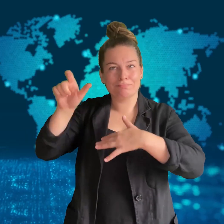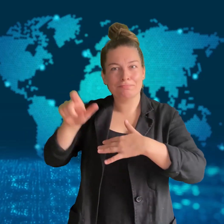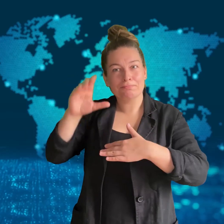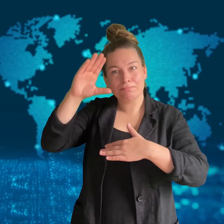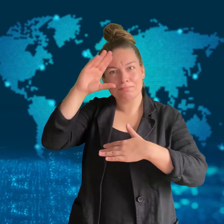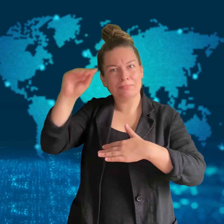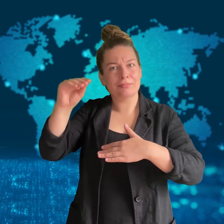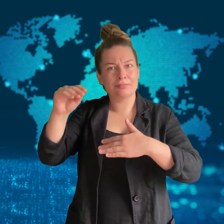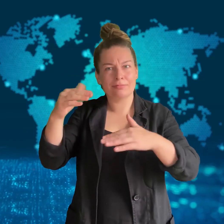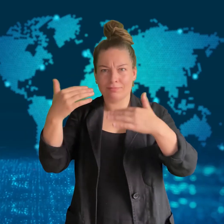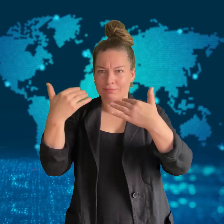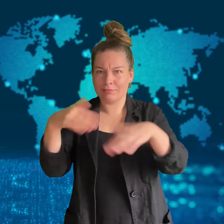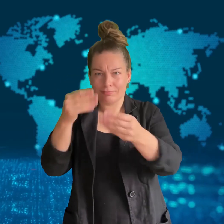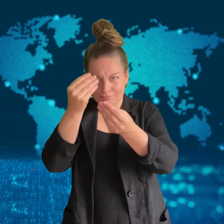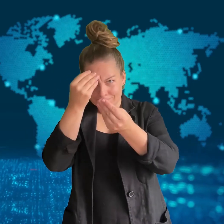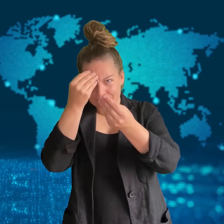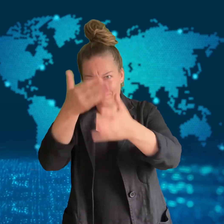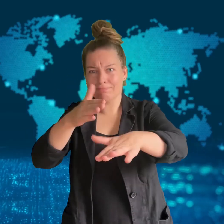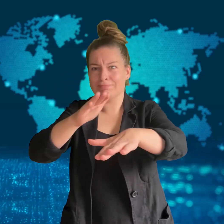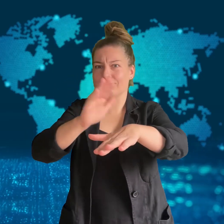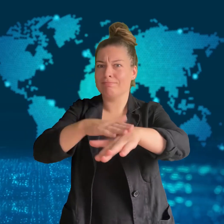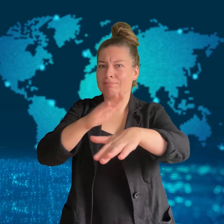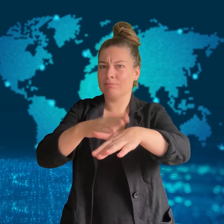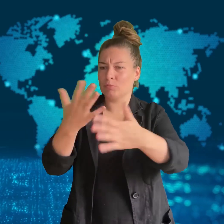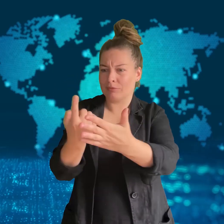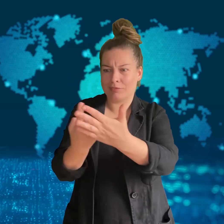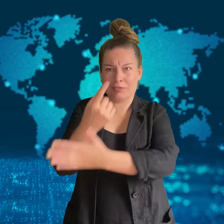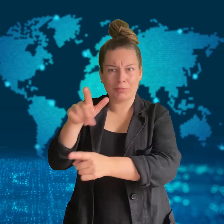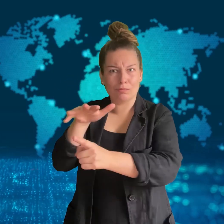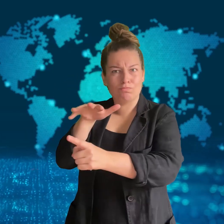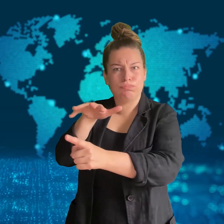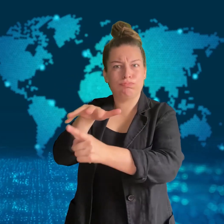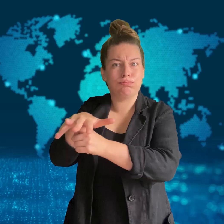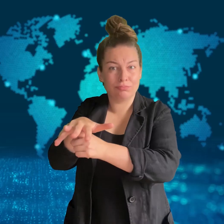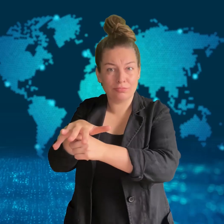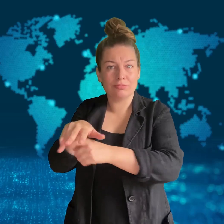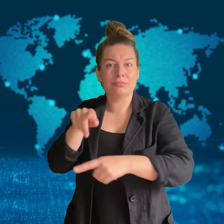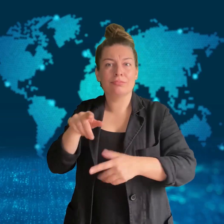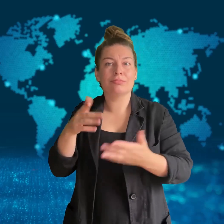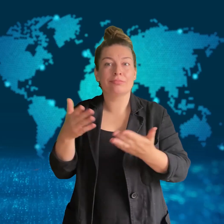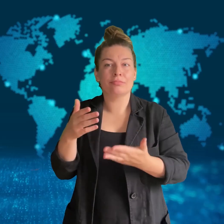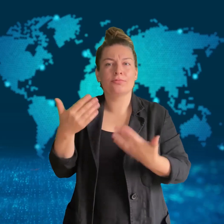in India's eastern state of Odisha.